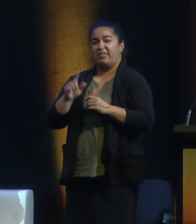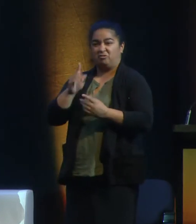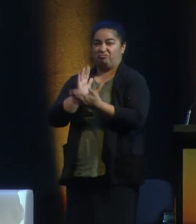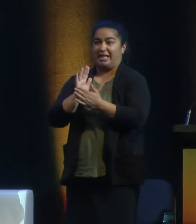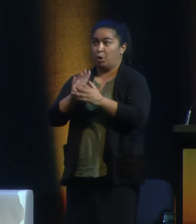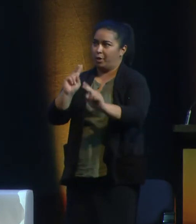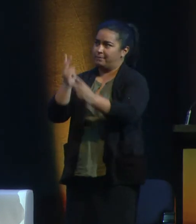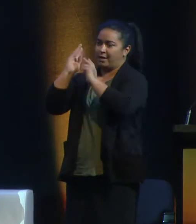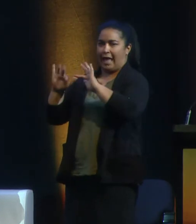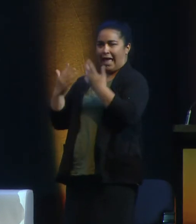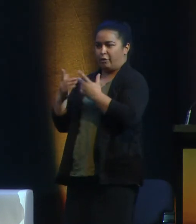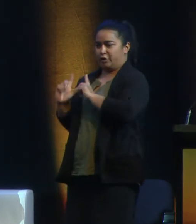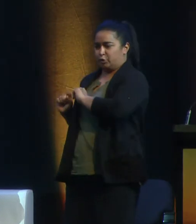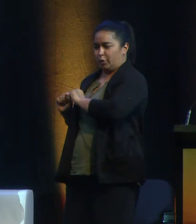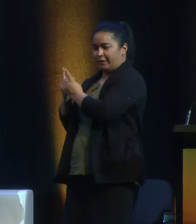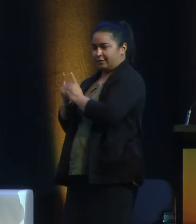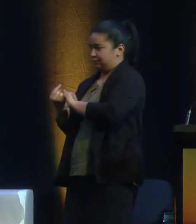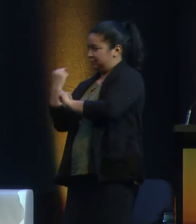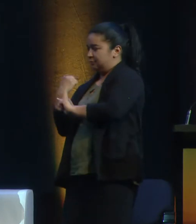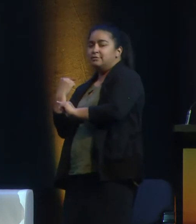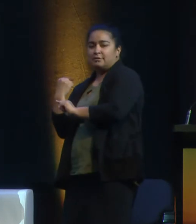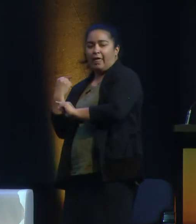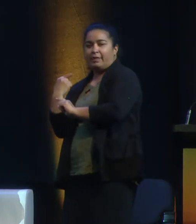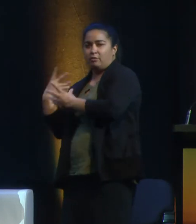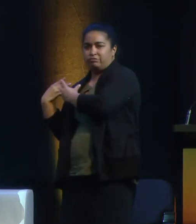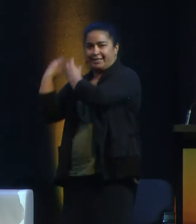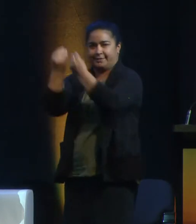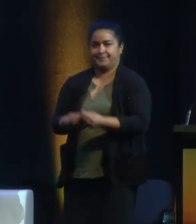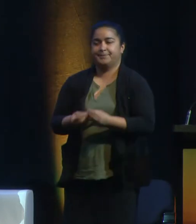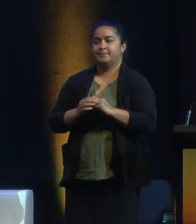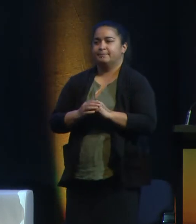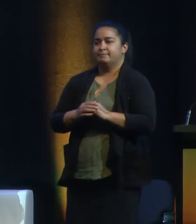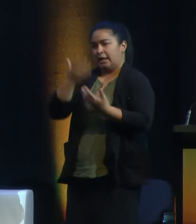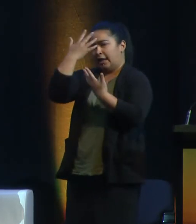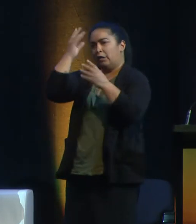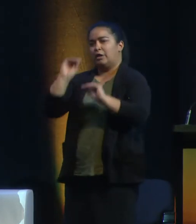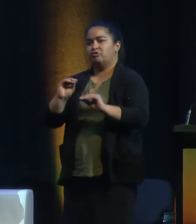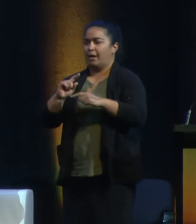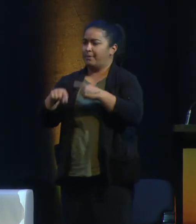to be to move forward in terms of our connectedness. Education, about being more flexible in a